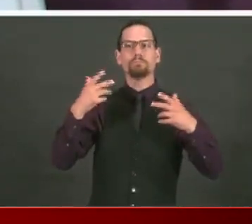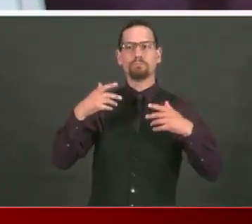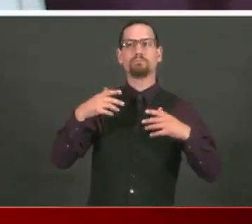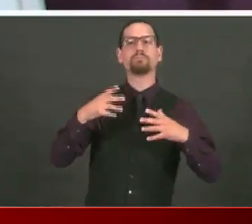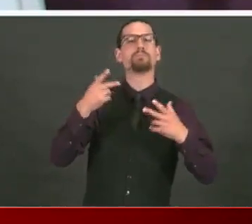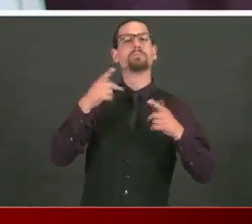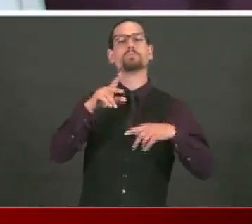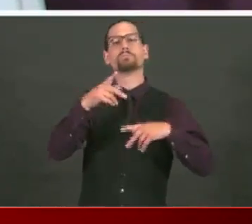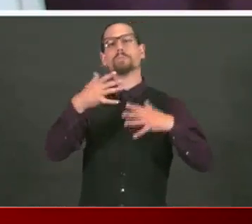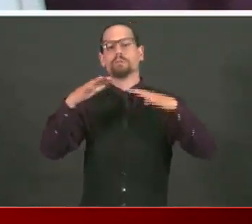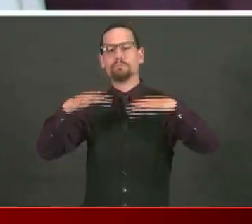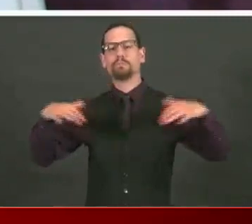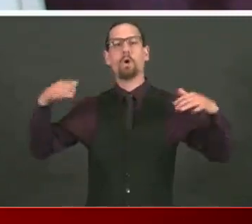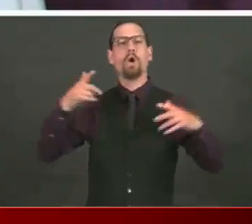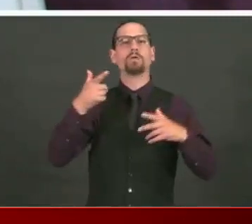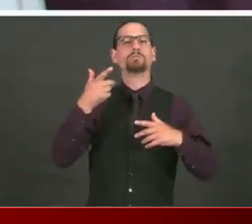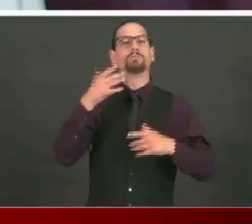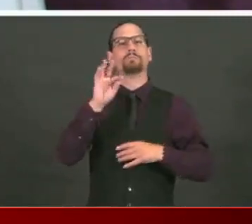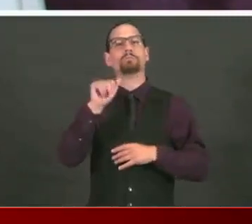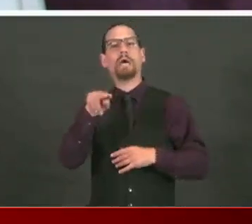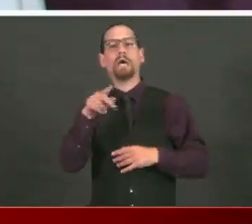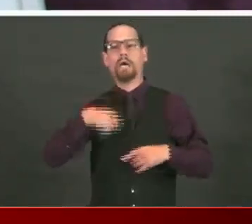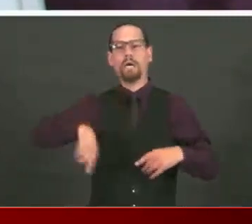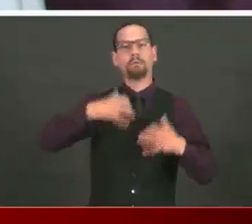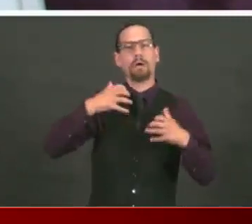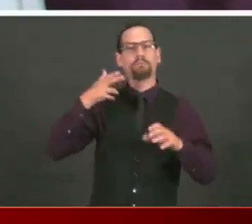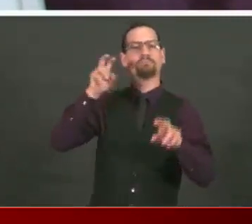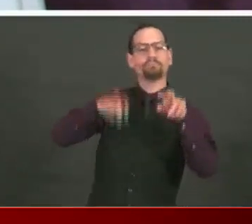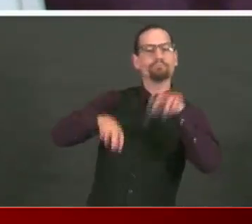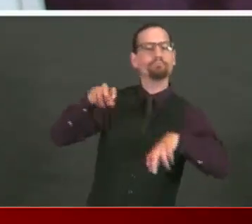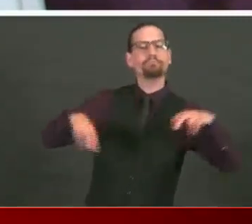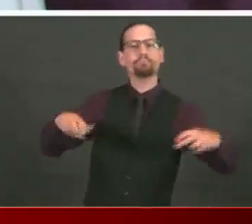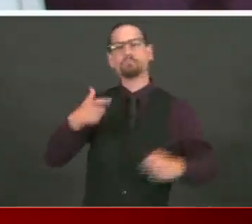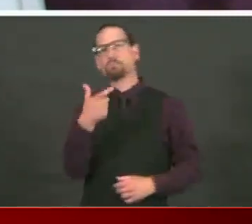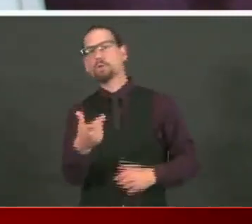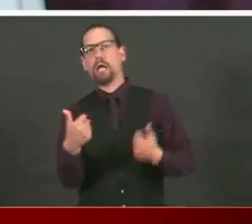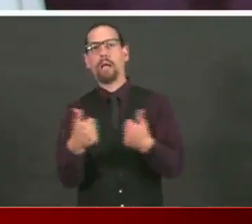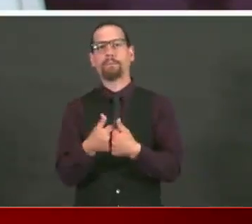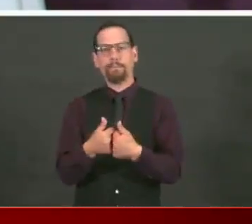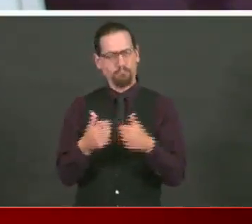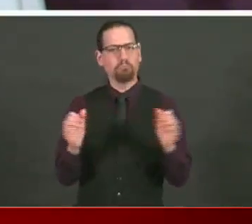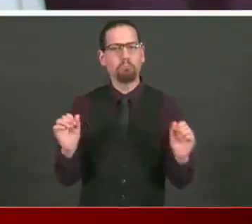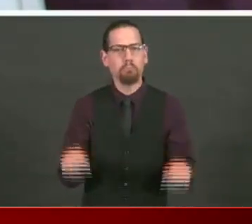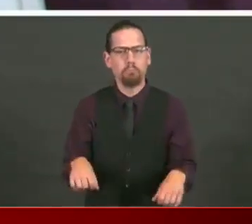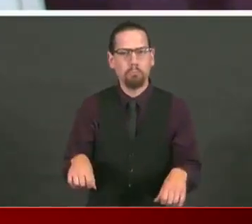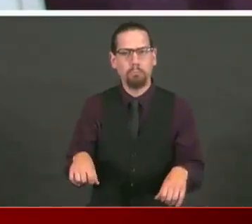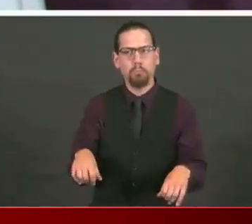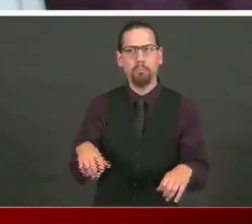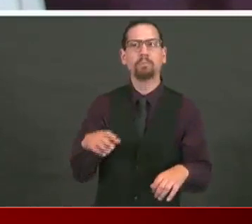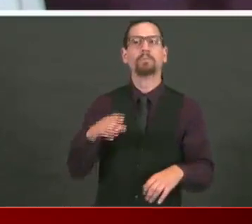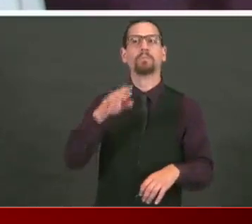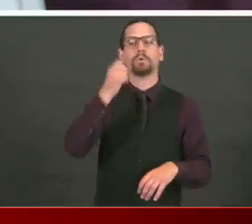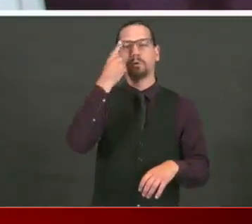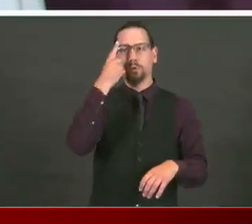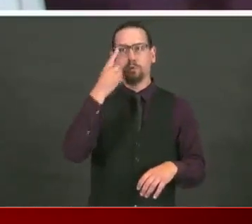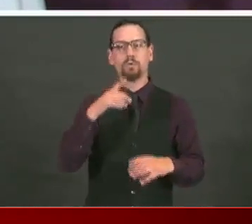WE ARE ALSO GOING TO BE ALLOWING SPECTATORS AT THESE GAMES HOWEVER, WE SUGGEST THERE IS NO